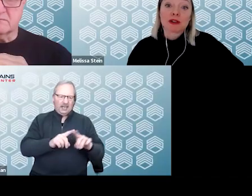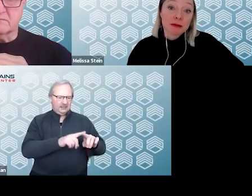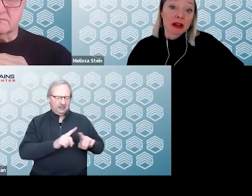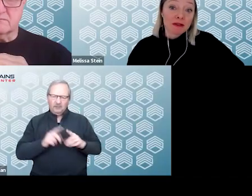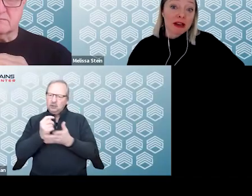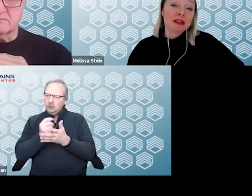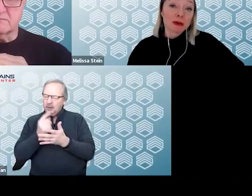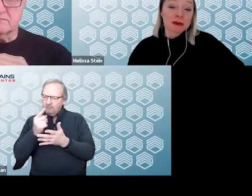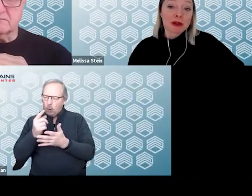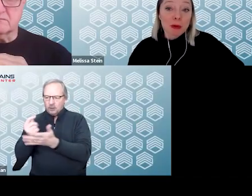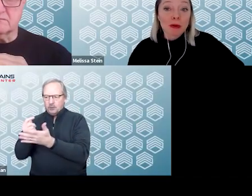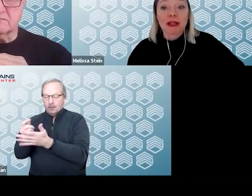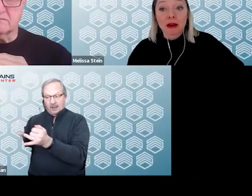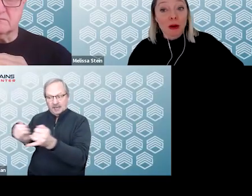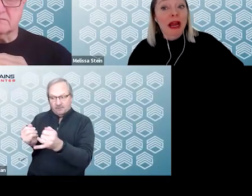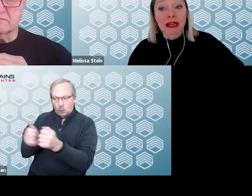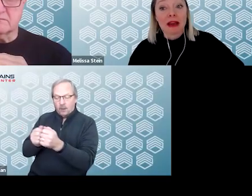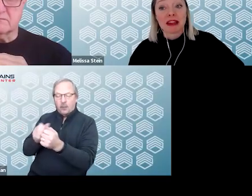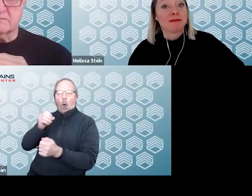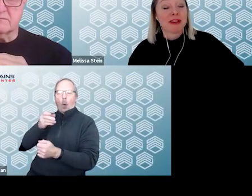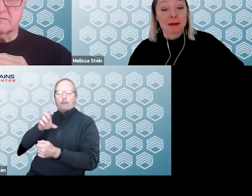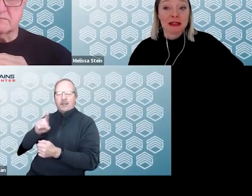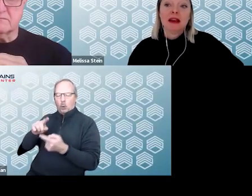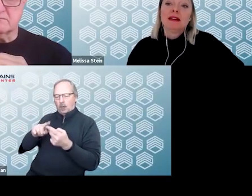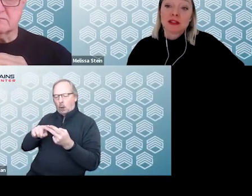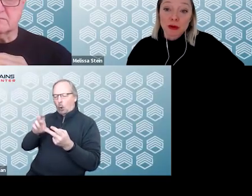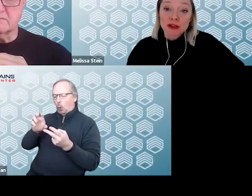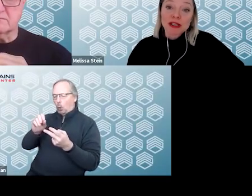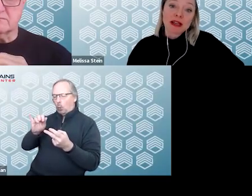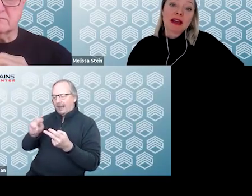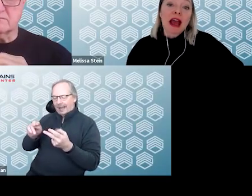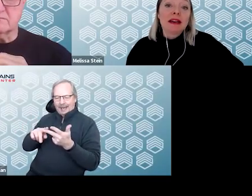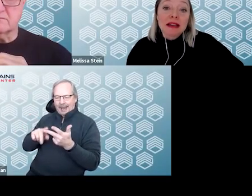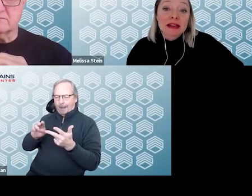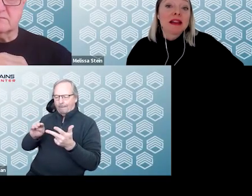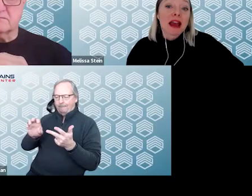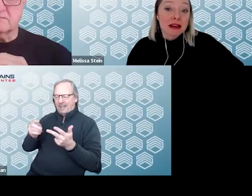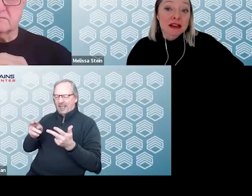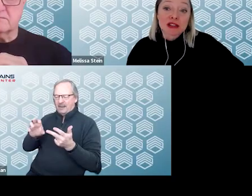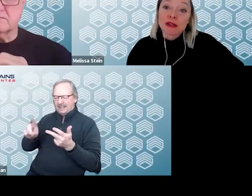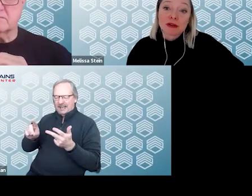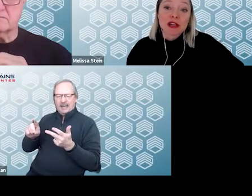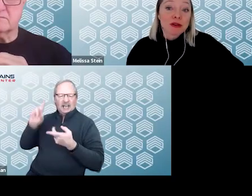for the treatment of individuals with opioid, cocaine, and methamphetamine disorders. And he has led addiction research